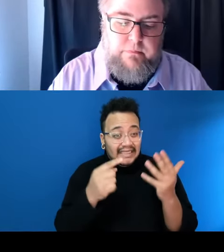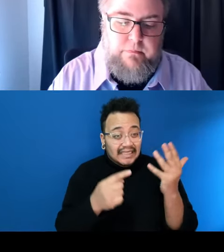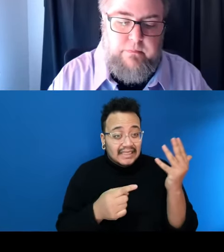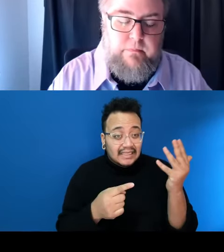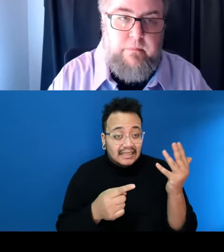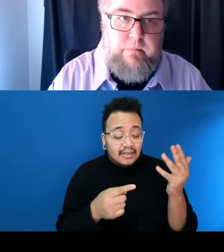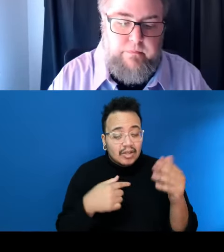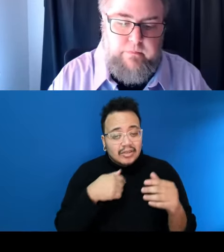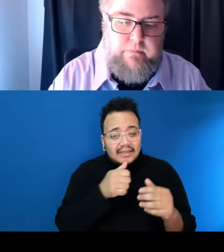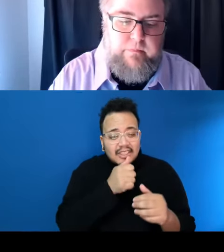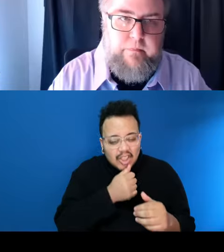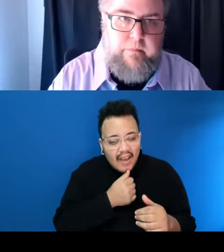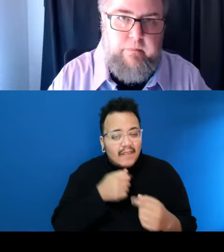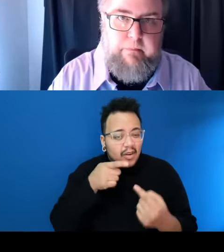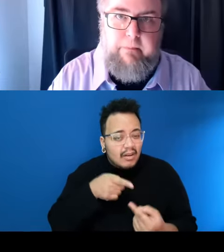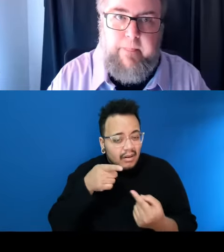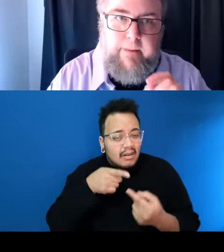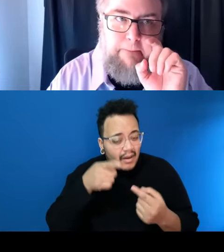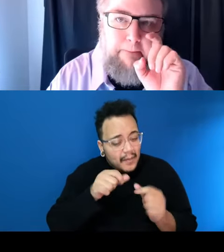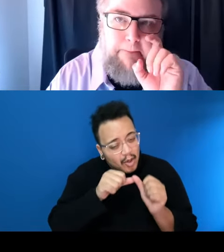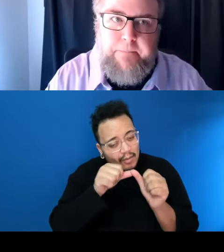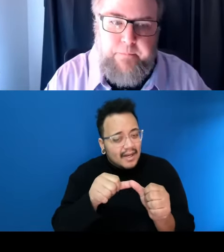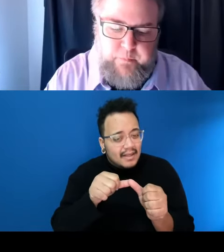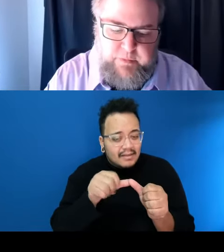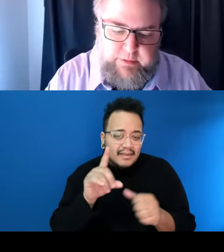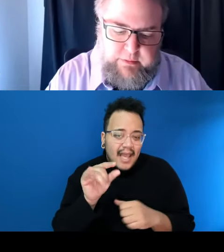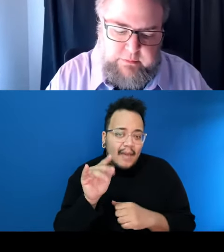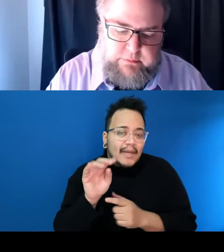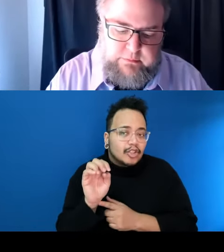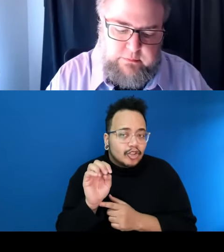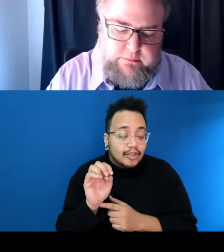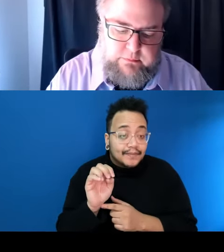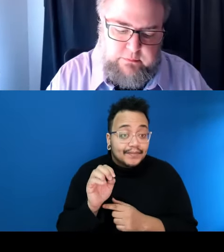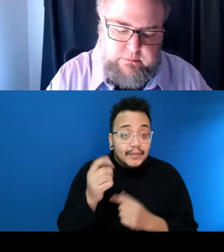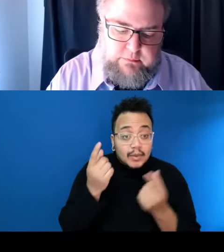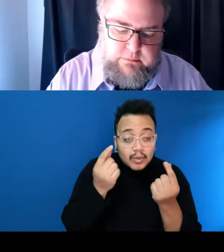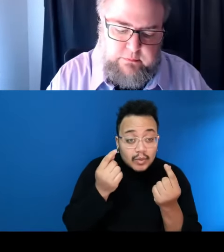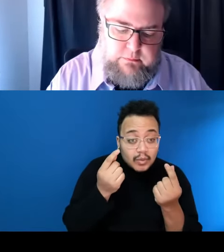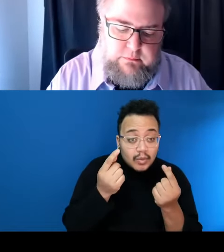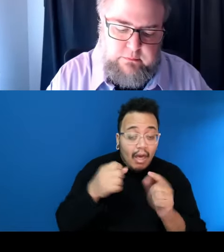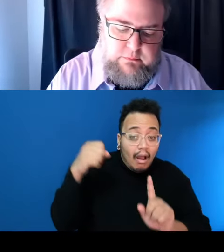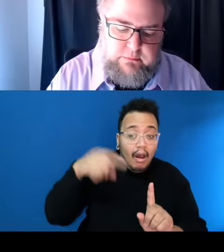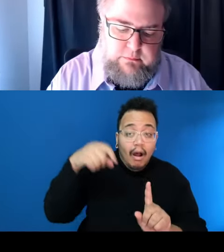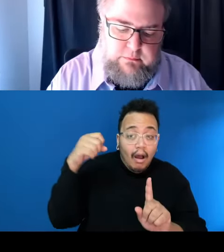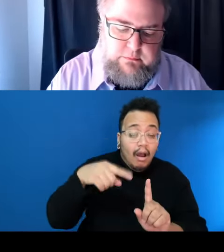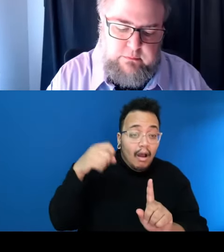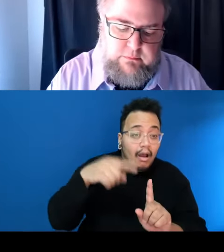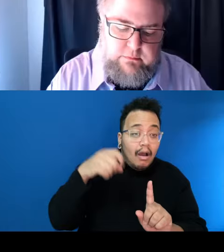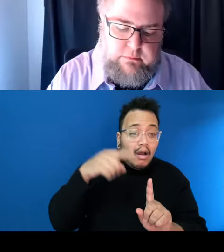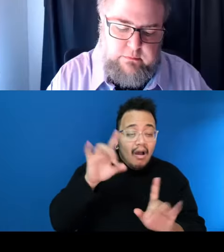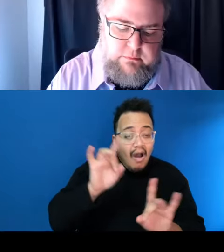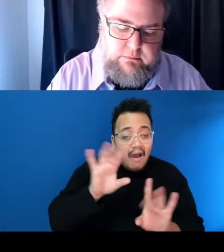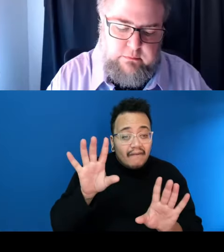suffer lifelong really permanent damage. And they will subject these kids to these awful, awful treatments that in the past have ranged